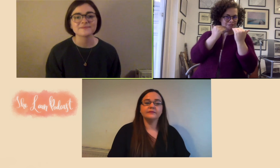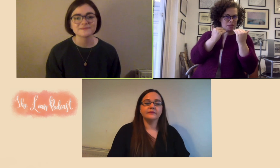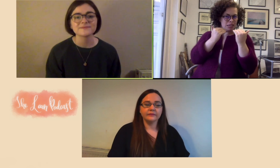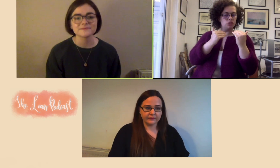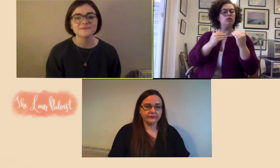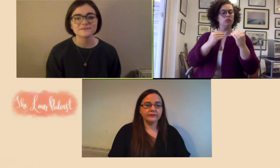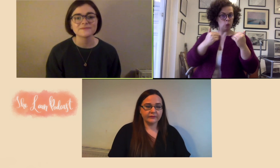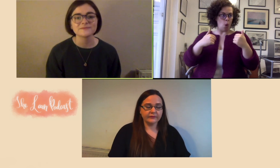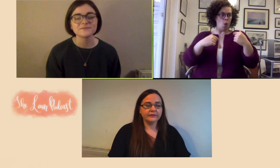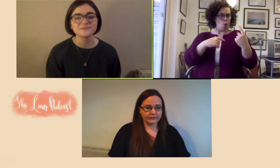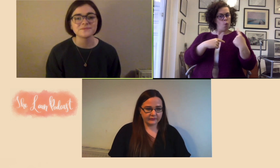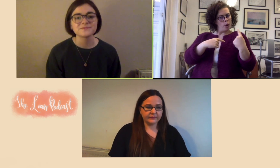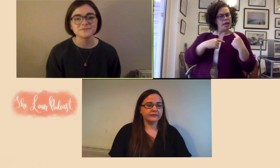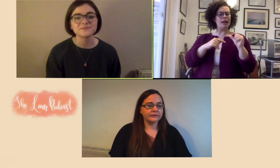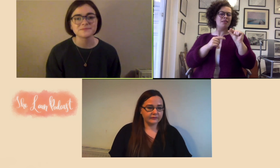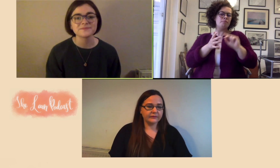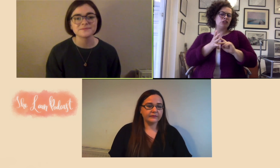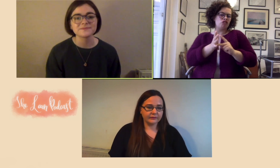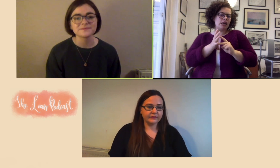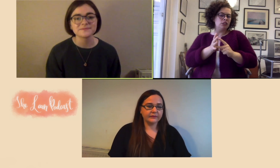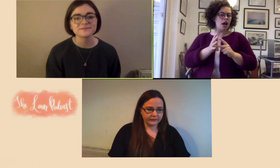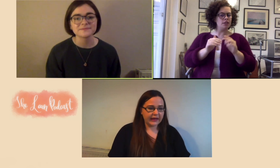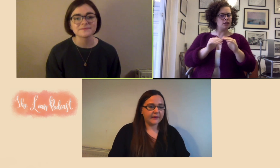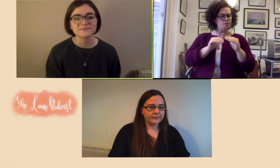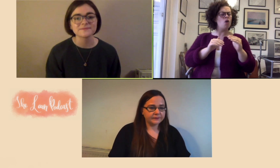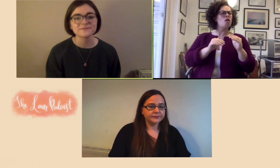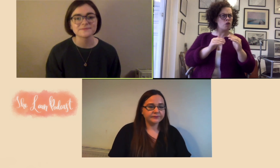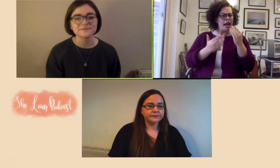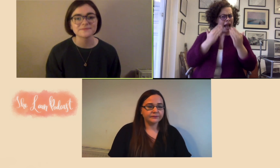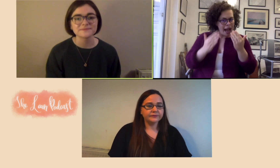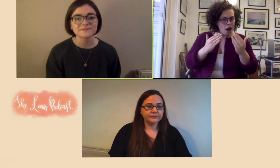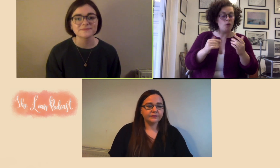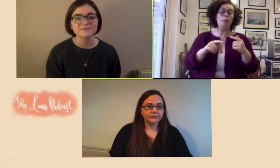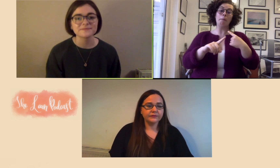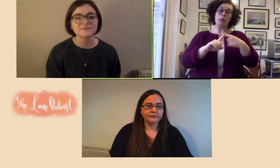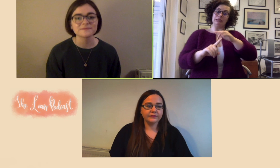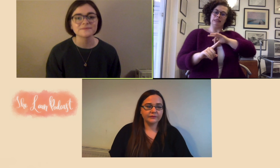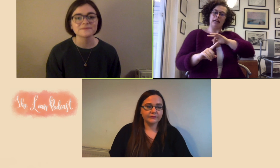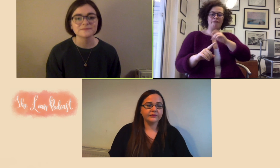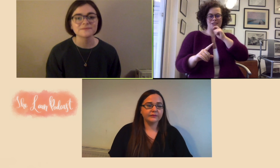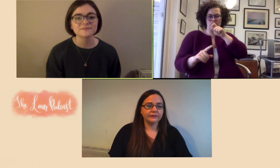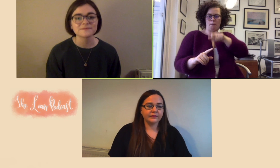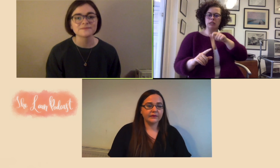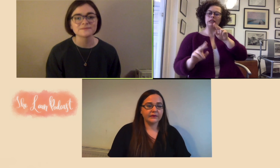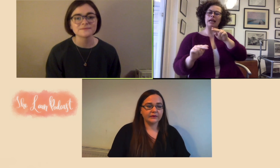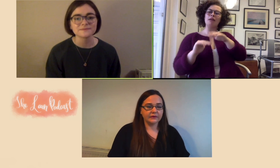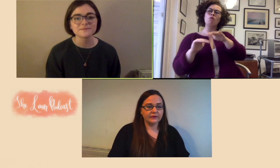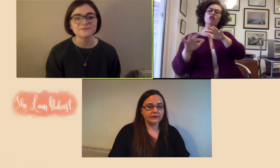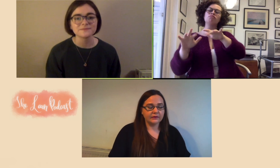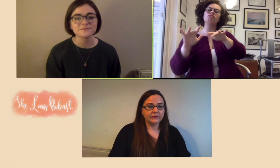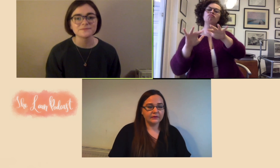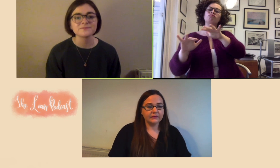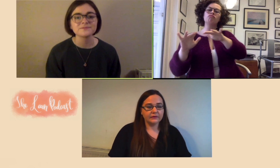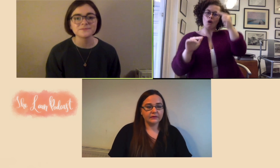A lot of that external information happens at the water cooler talk. And I would actually have to like strategize with my deaf clients.